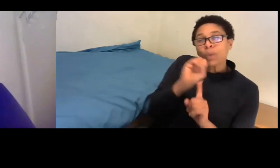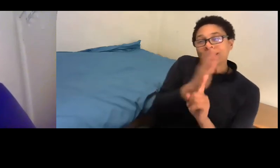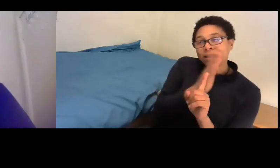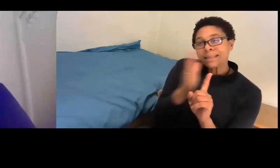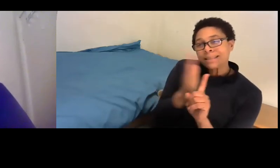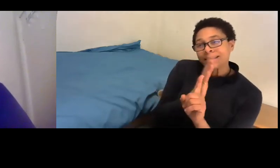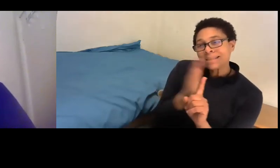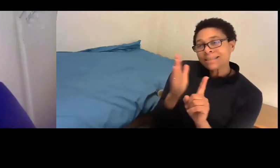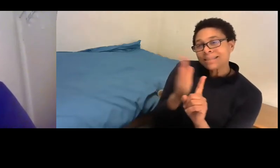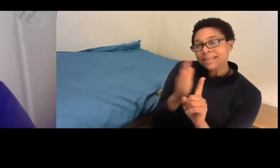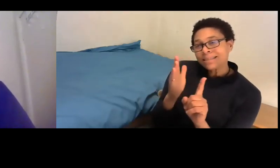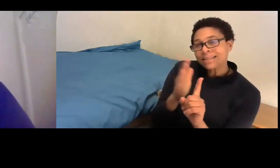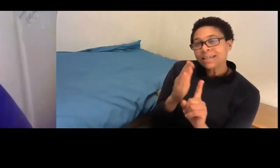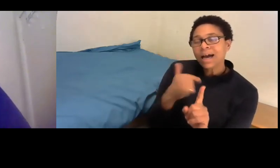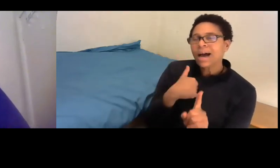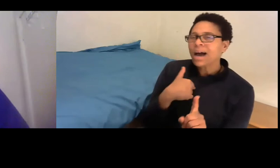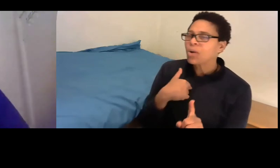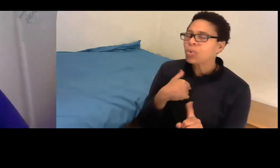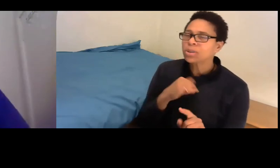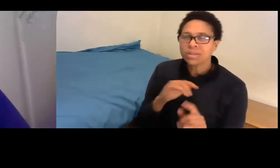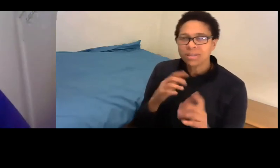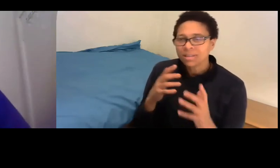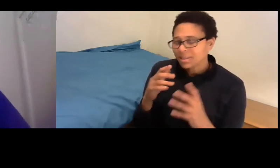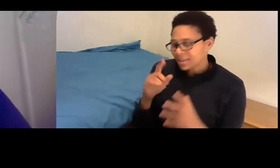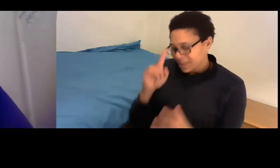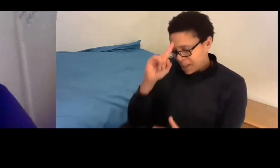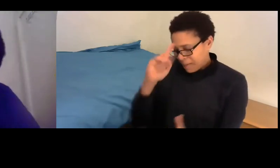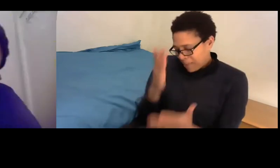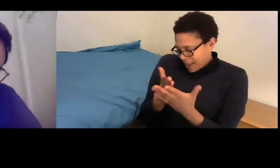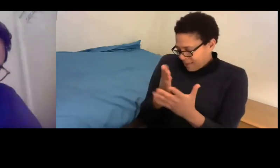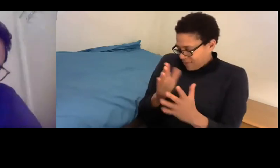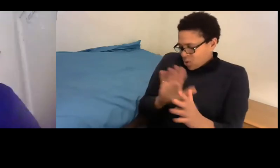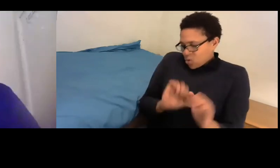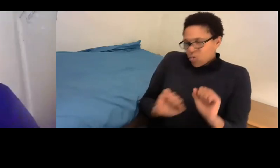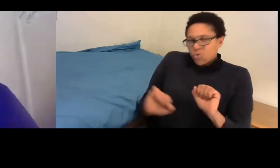faith, because I was coming to terms with my sexuality and